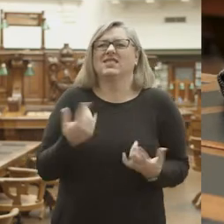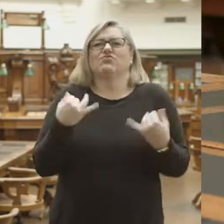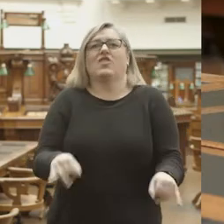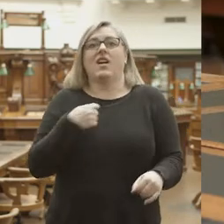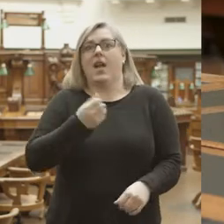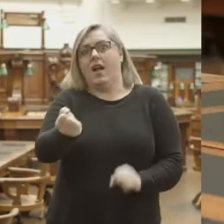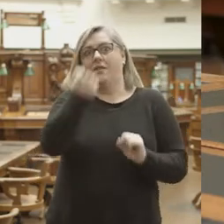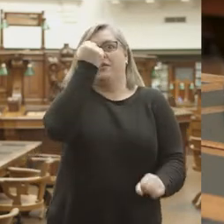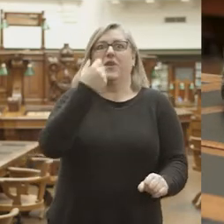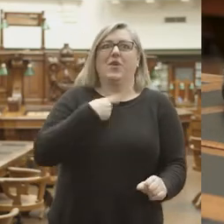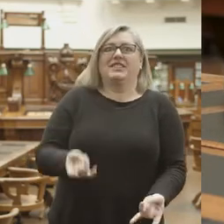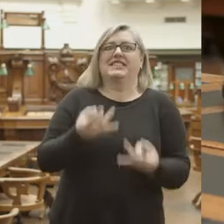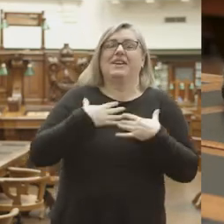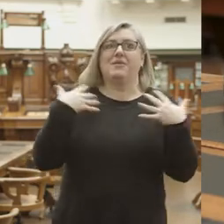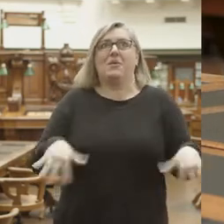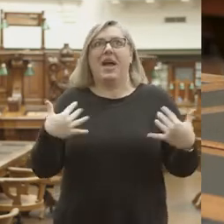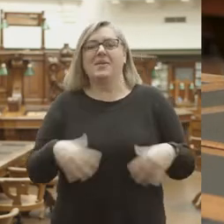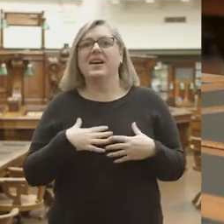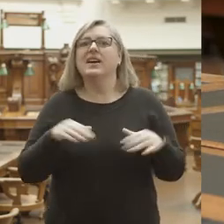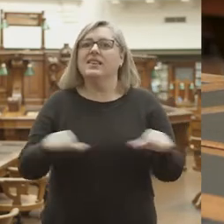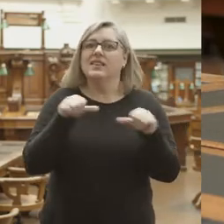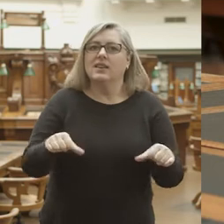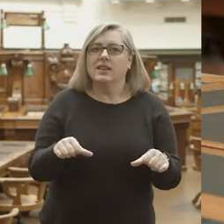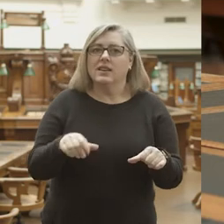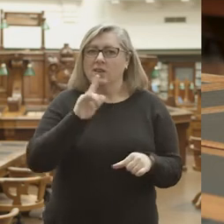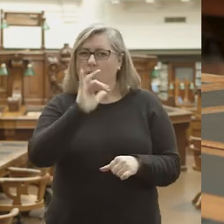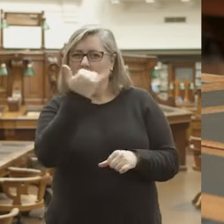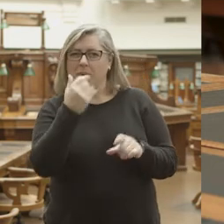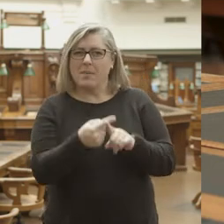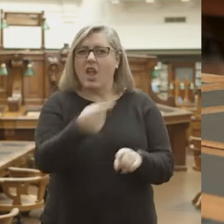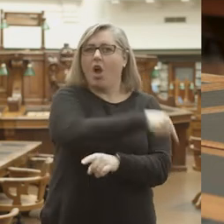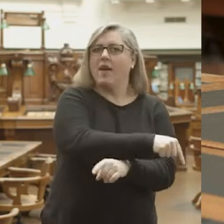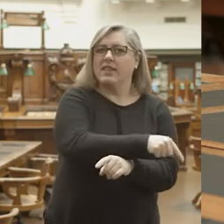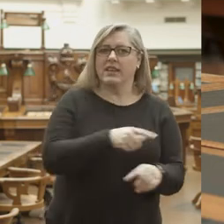myself, wow! There we go. But you probably would have thought that it was over here or over here.